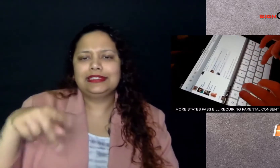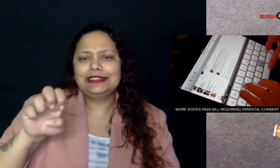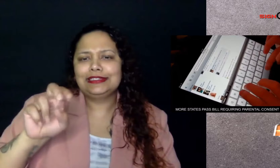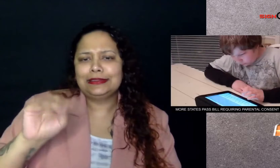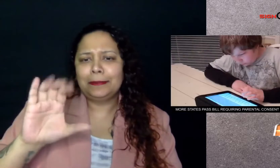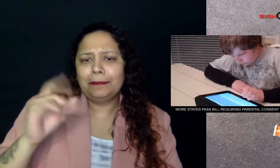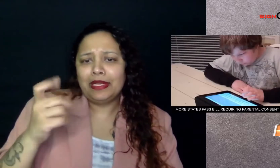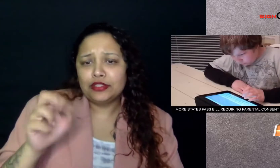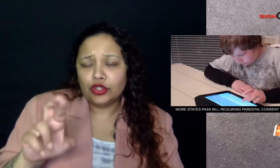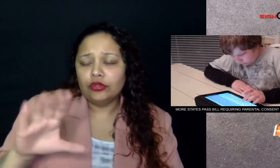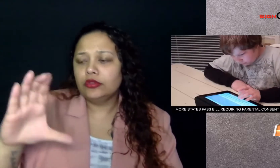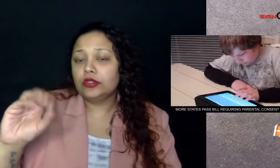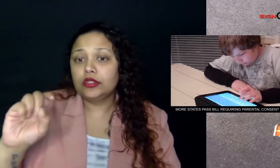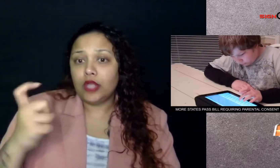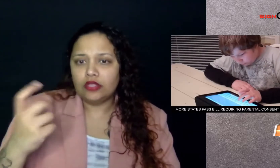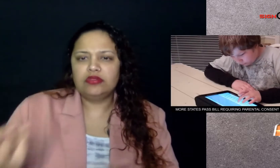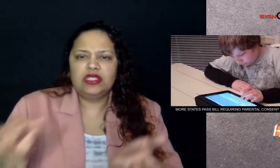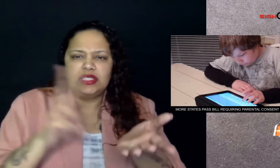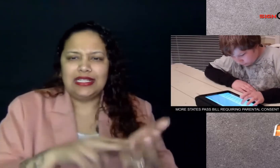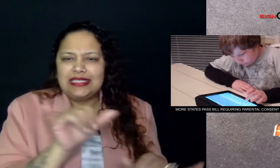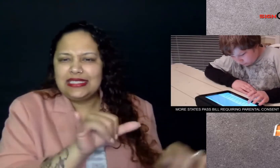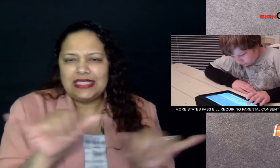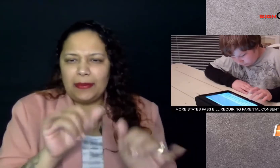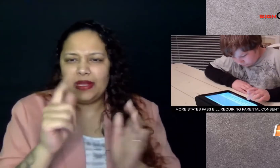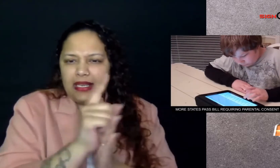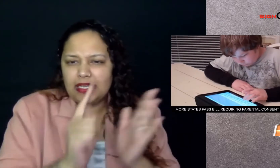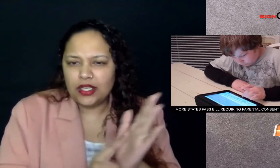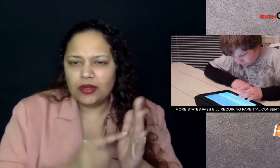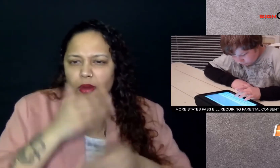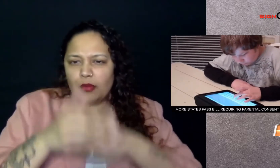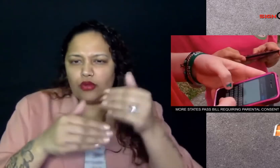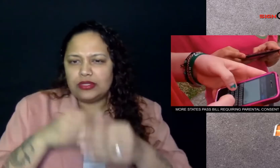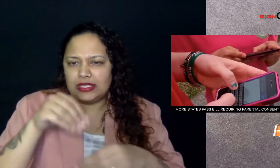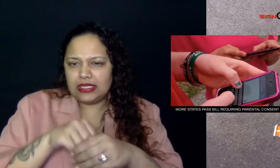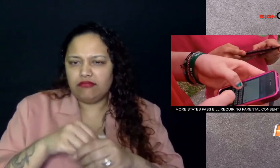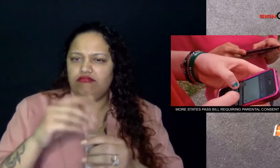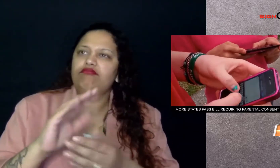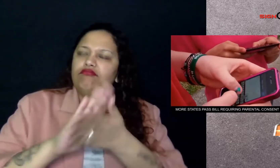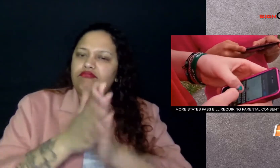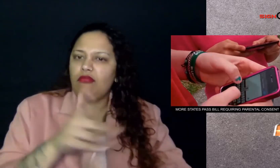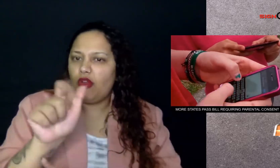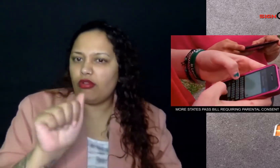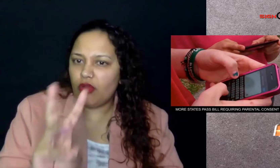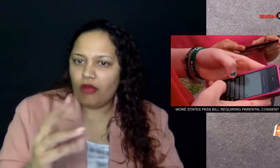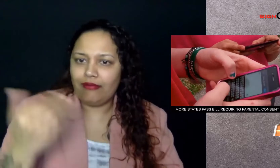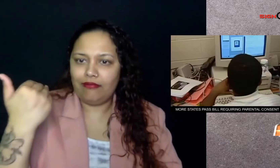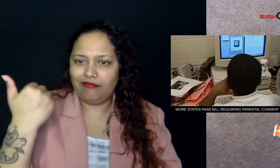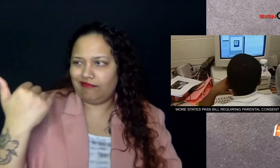Utah's Governor Spencer Cox signed similar legislation into law last month